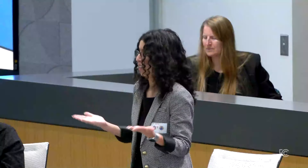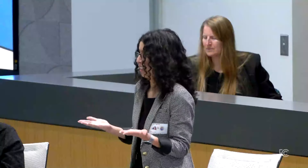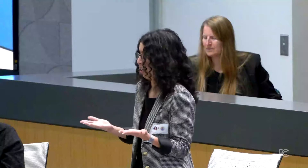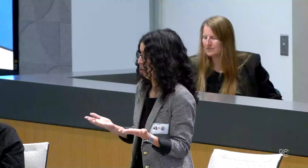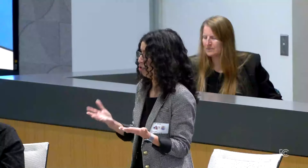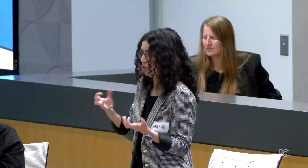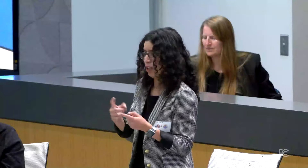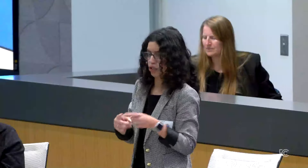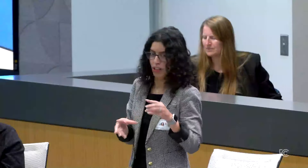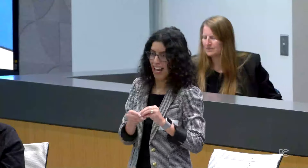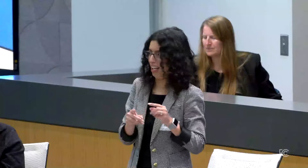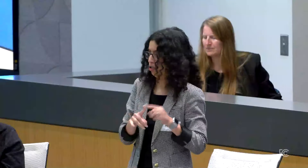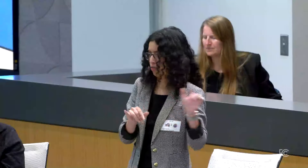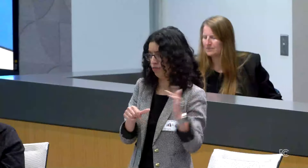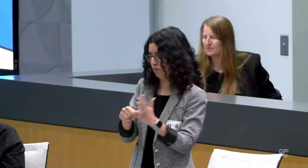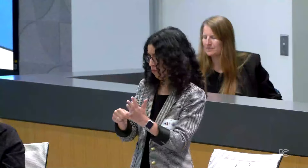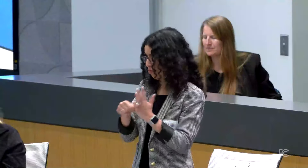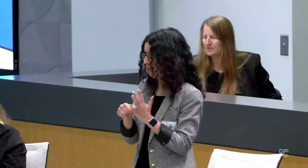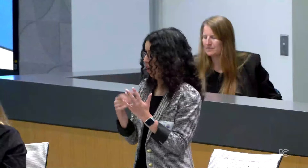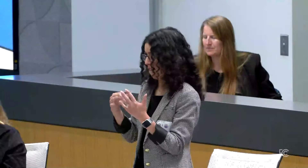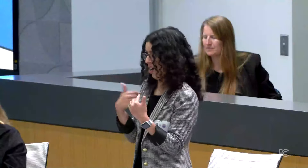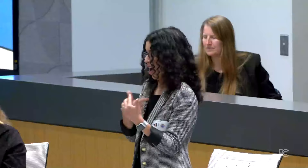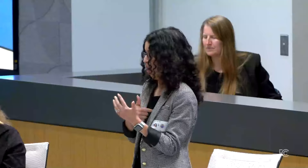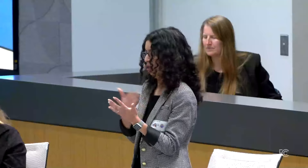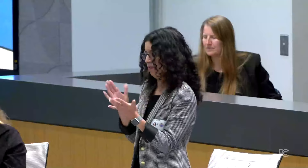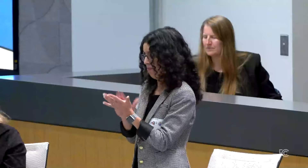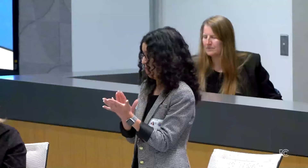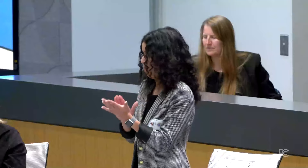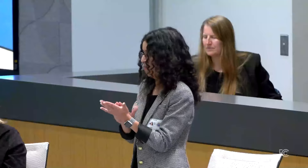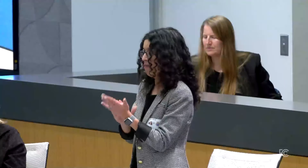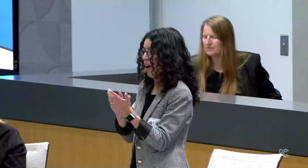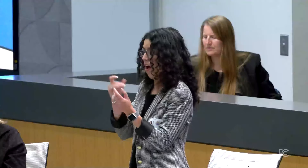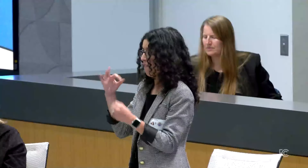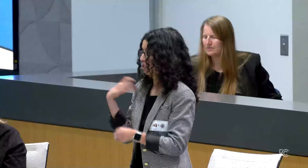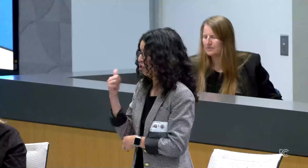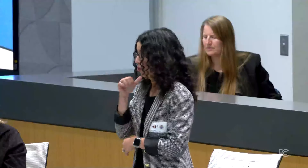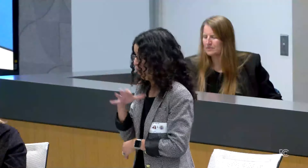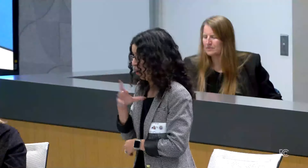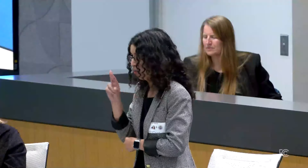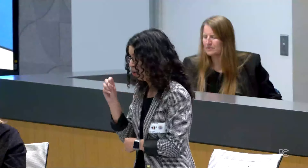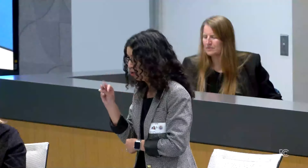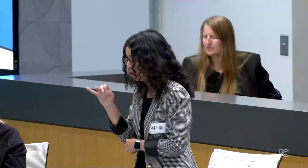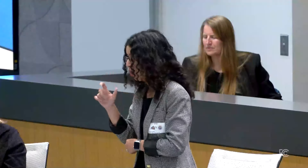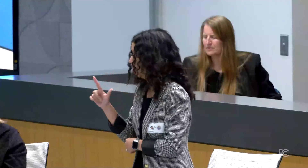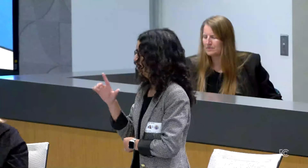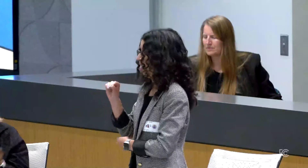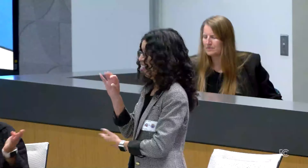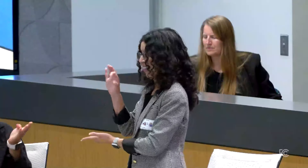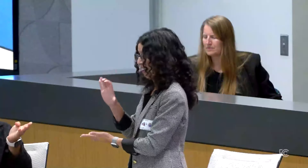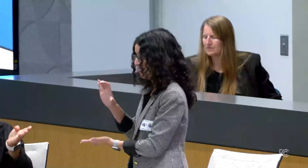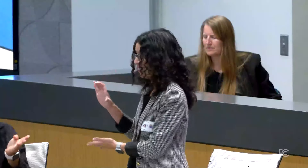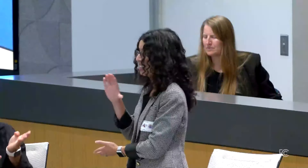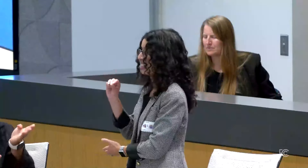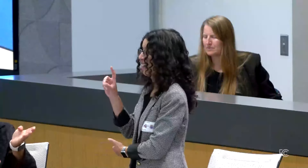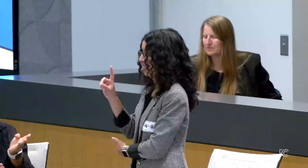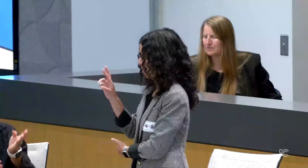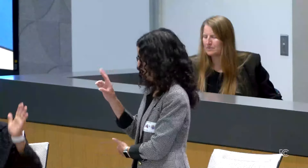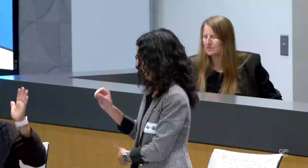AND SHE LIKED THE IDEA. AND SHE WANTED TO ENCOURAGE THIS TYPE OF DVC TYPE EVENT. BUT WITHIN A MONTH, HERE IT IS.